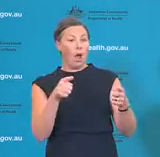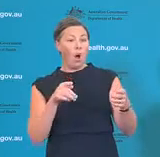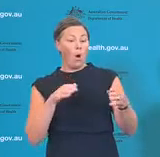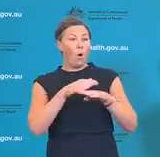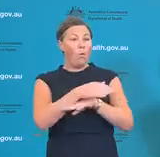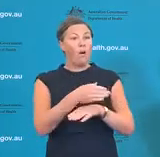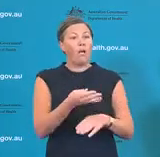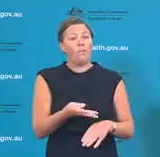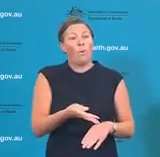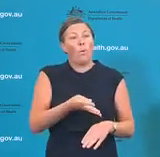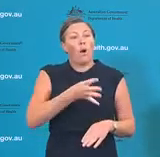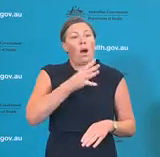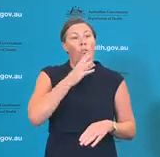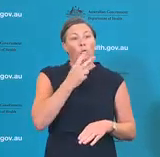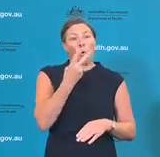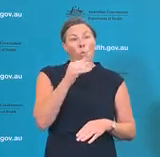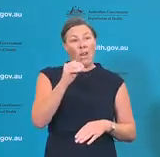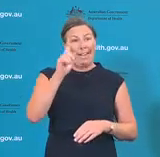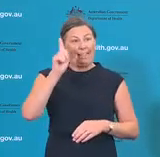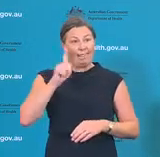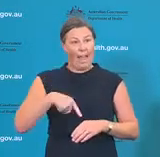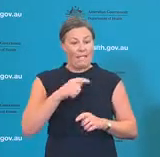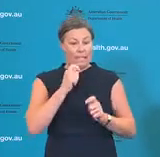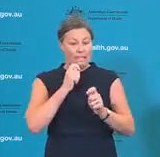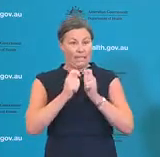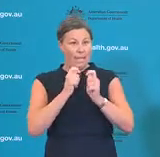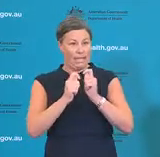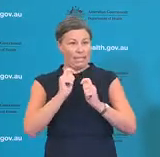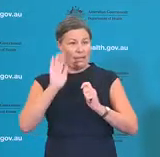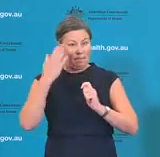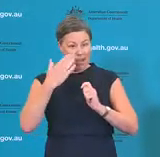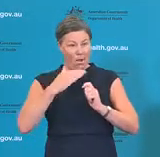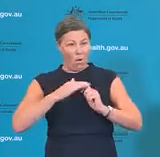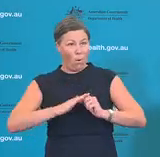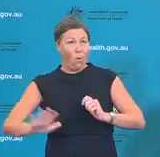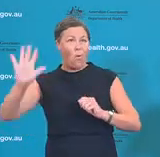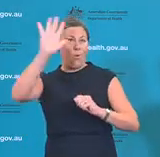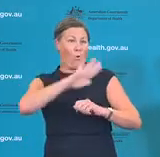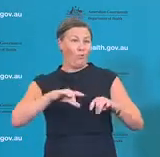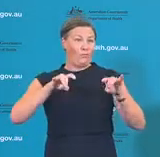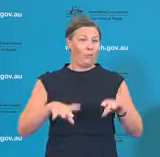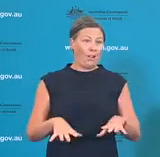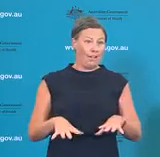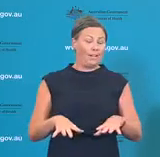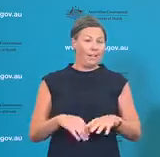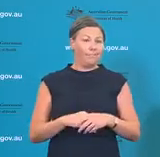tests have been done in Australia and as you've heard, possibly from the Prime Minister this morning, sorry the Health